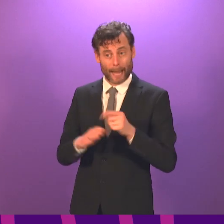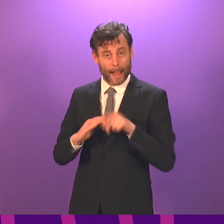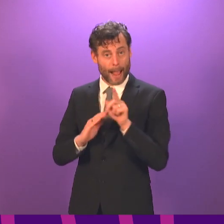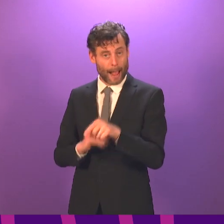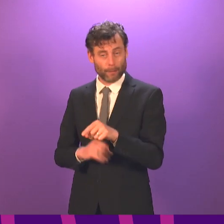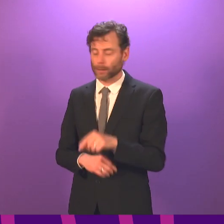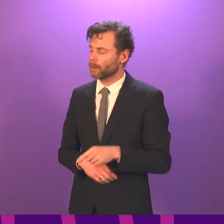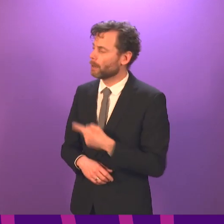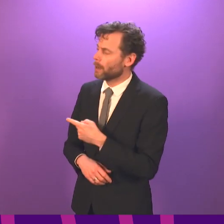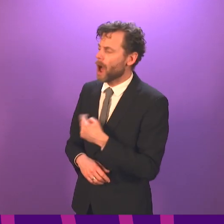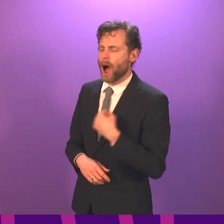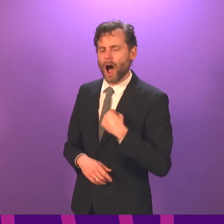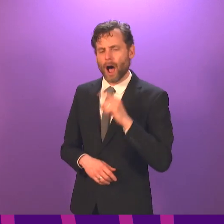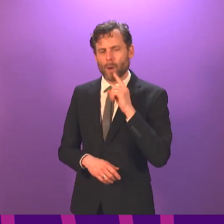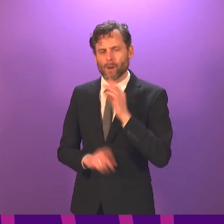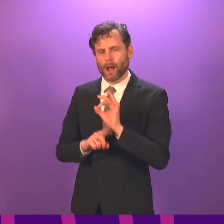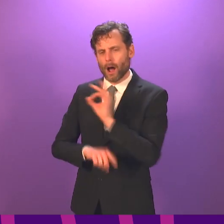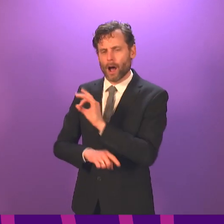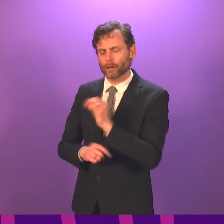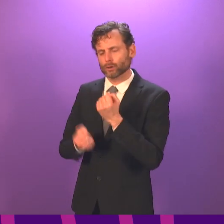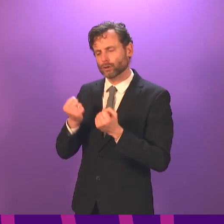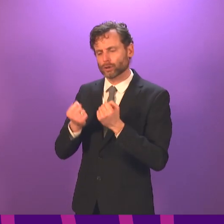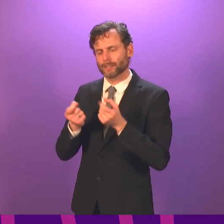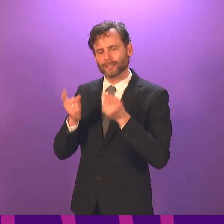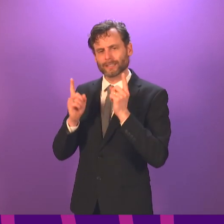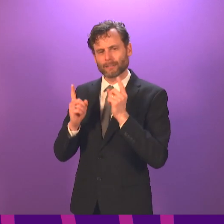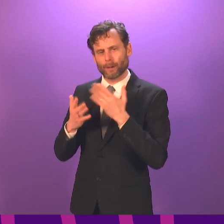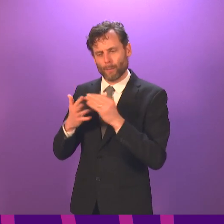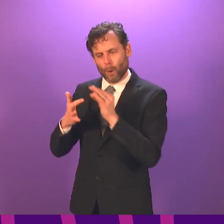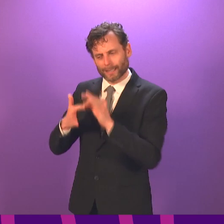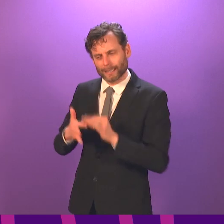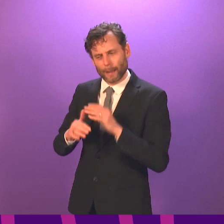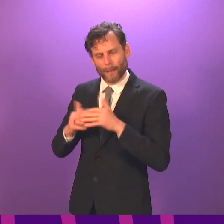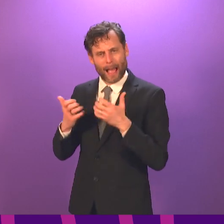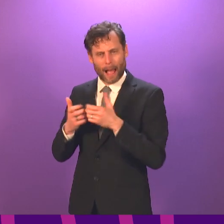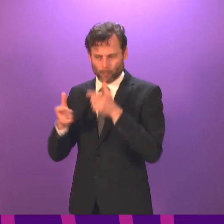with the details of the monitoring that is in place. I do not say this flippantly, and